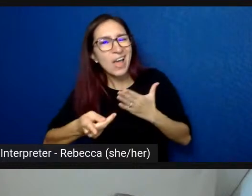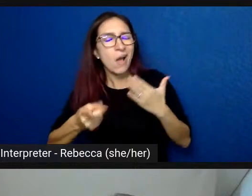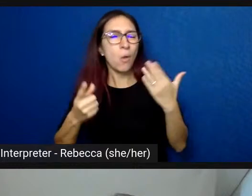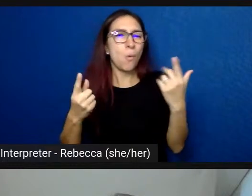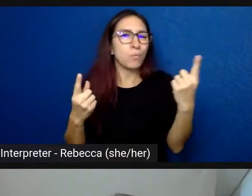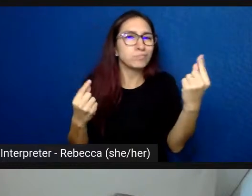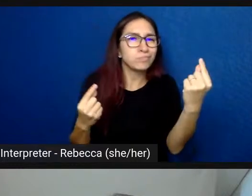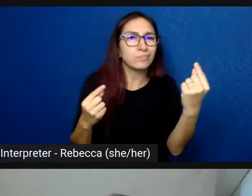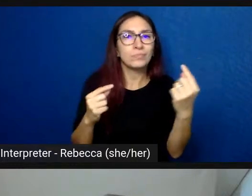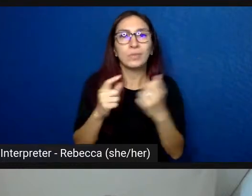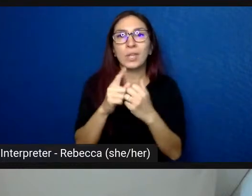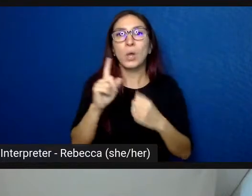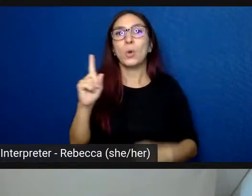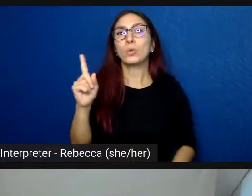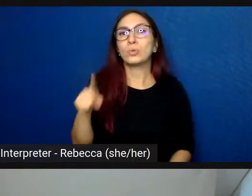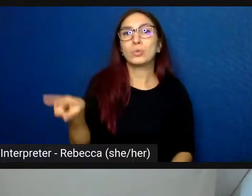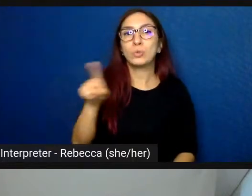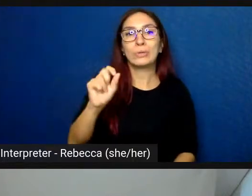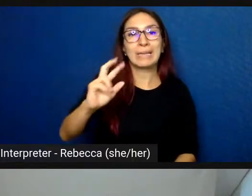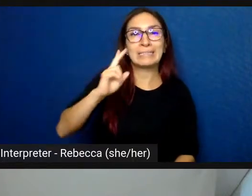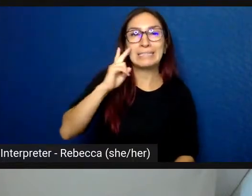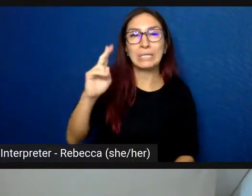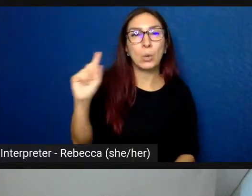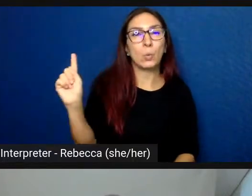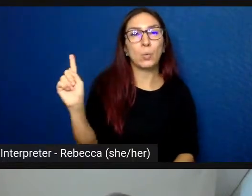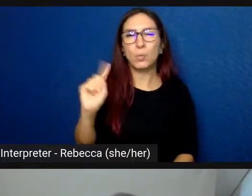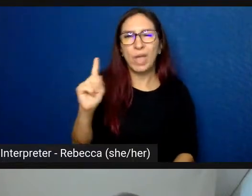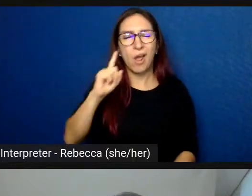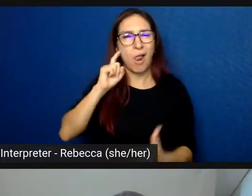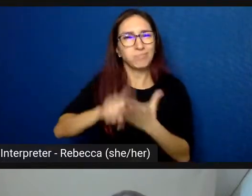seeing how Lazar experiences web shops when they work or do not